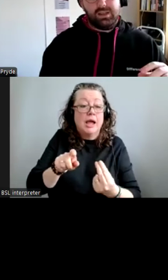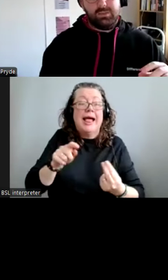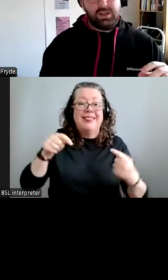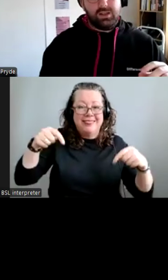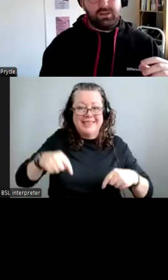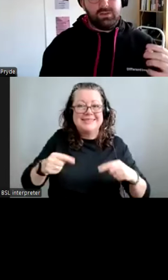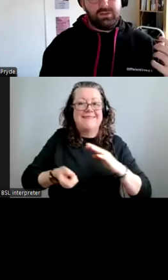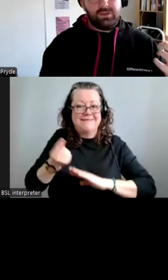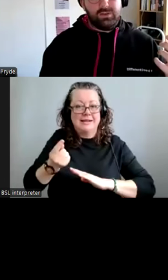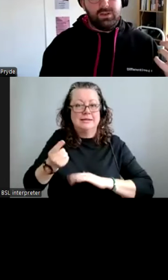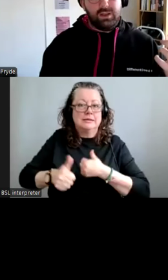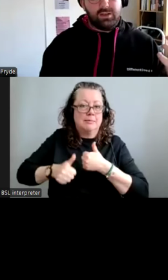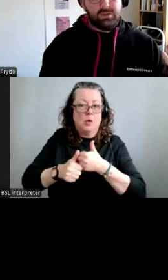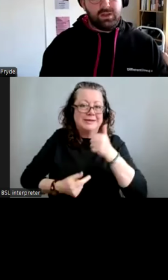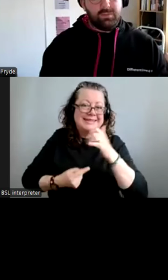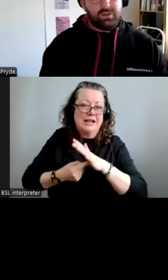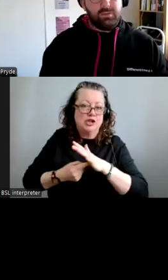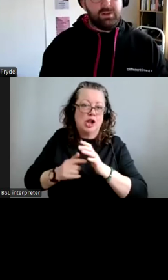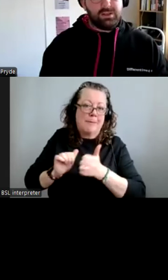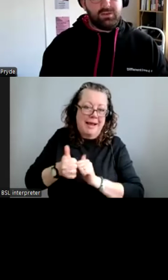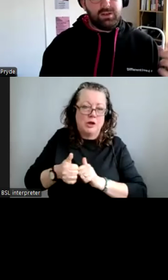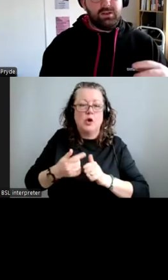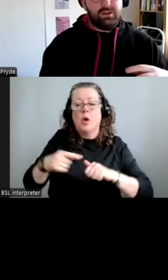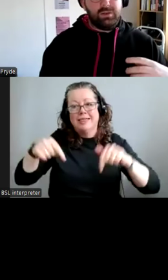The same when you get down to the actual booking buttons down here,